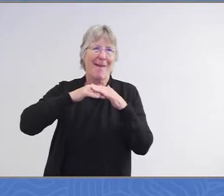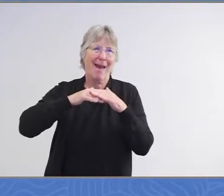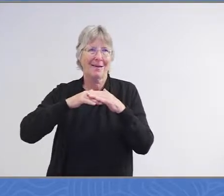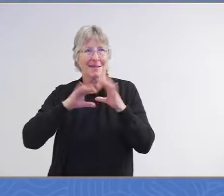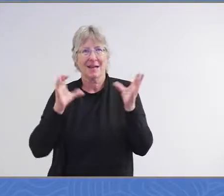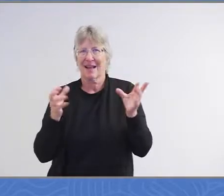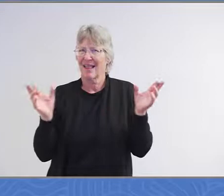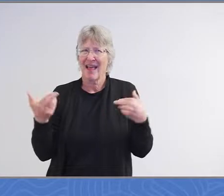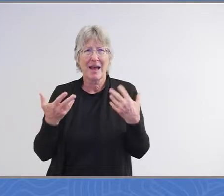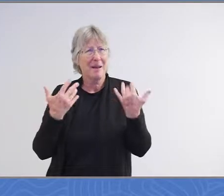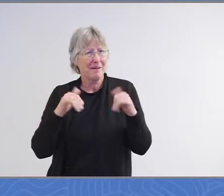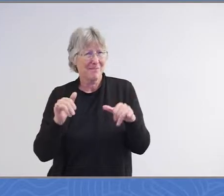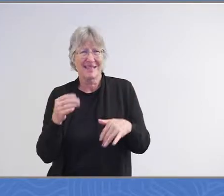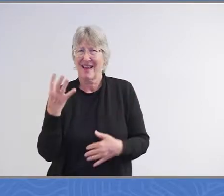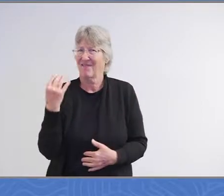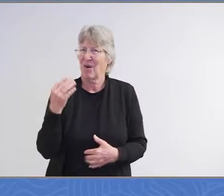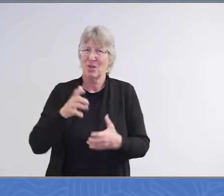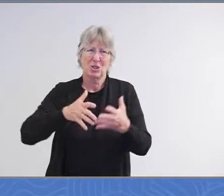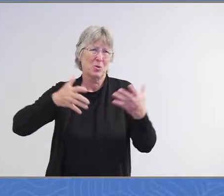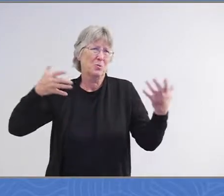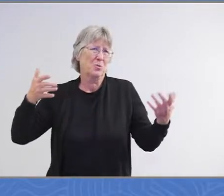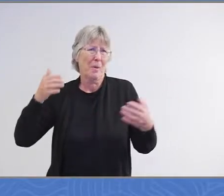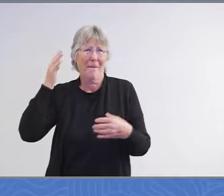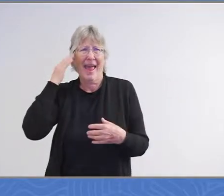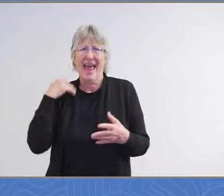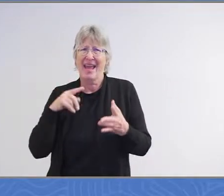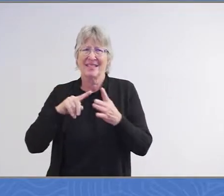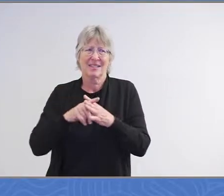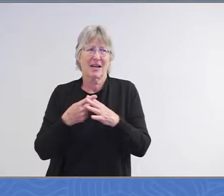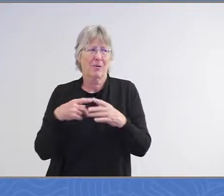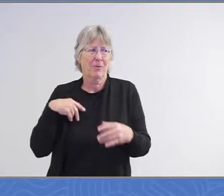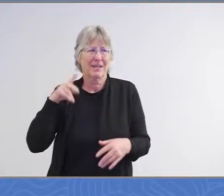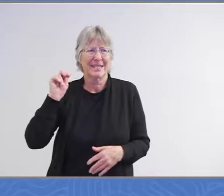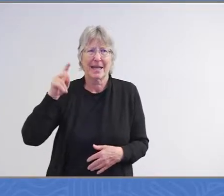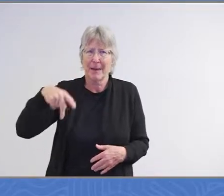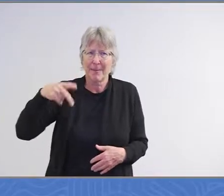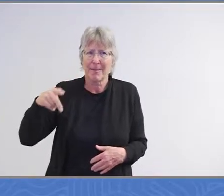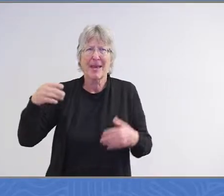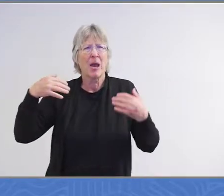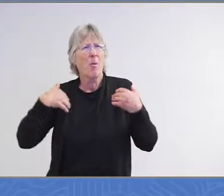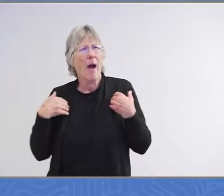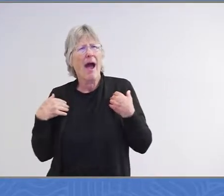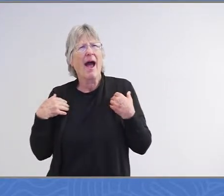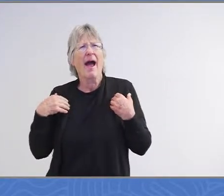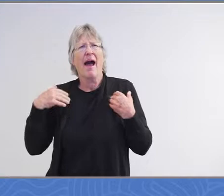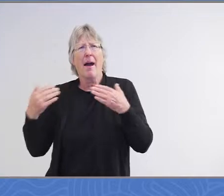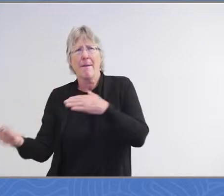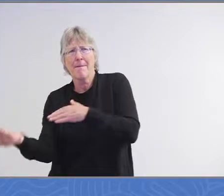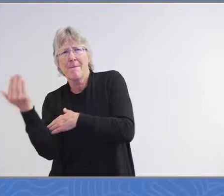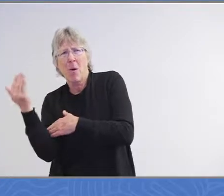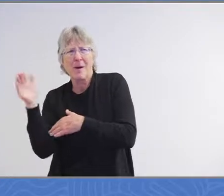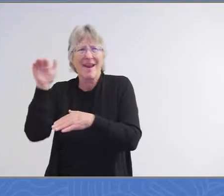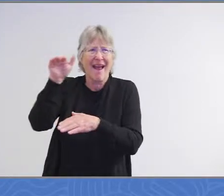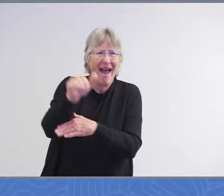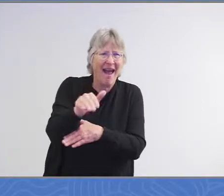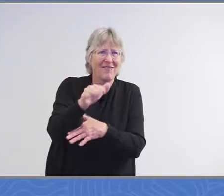but that's 14 too many, head start in CCT will be running on an AM and a PM schedule, so that's double the exposure on a daily basis.